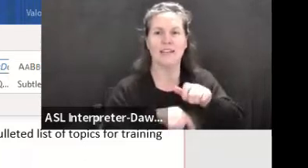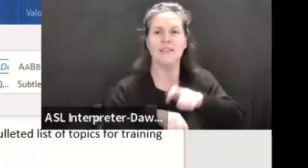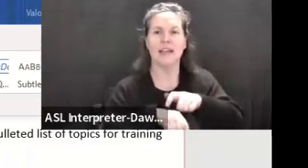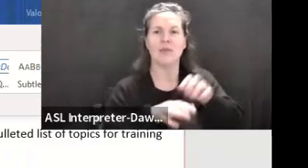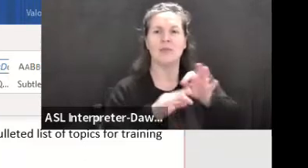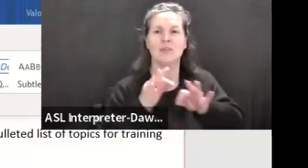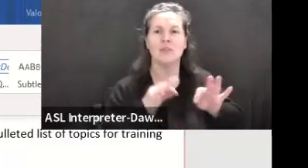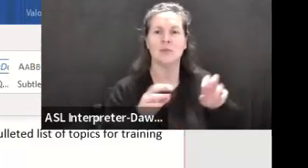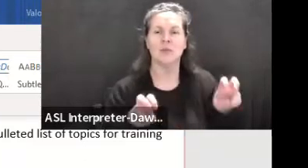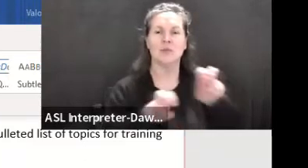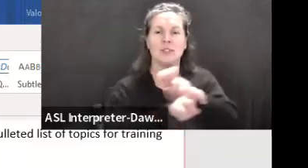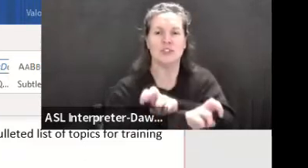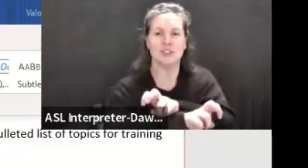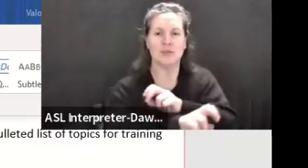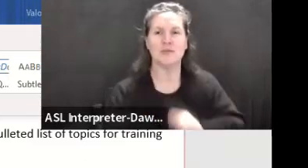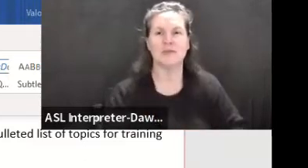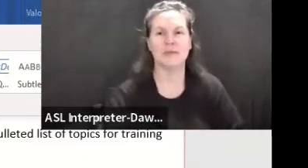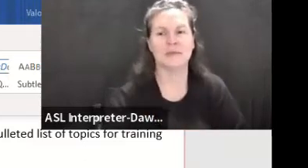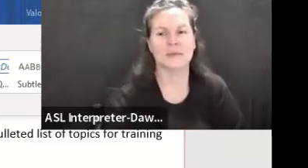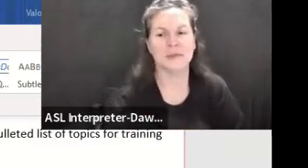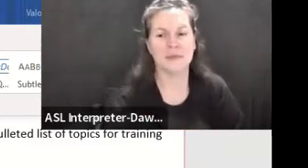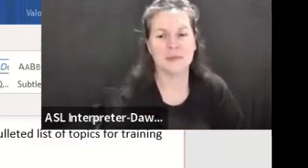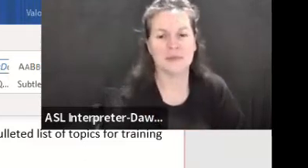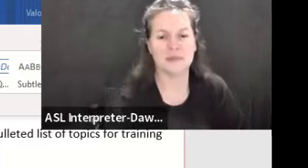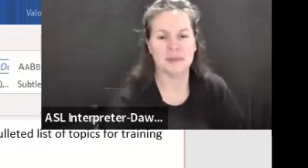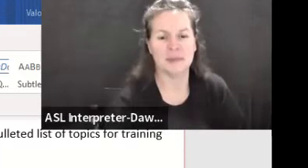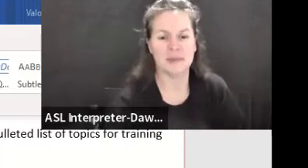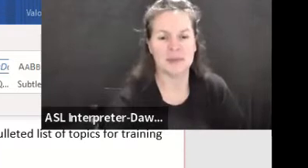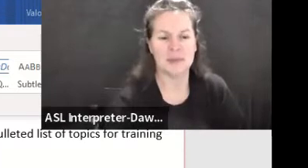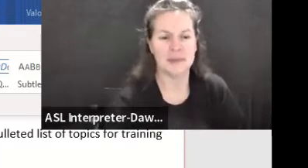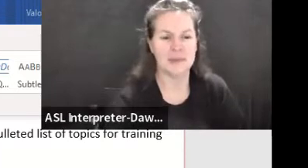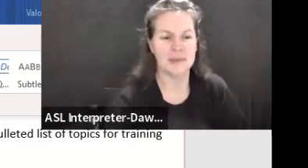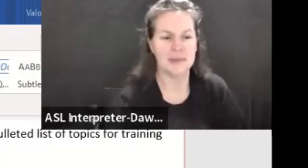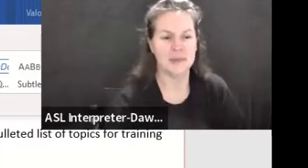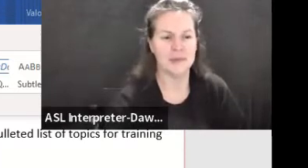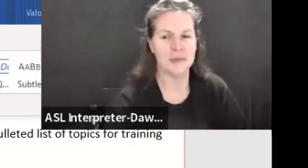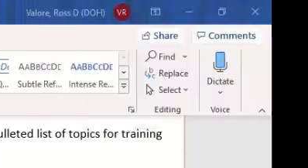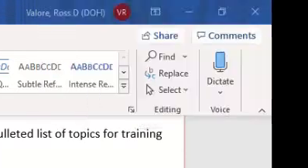But also my question was how do we make this content, which is great, it's very in depth.